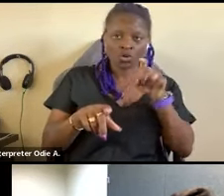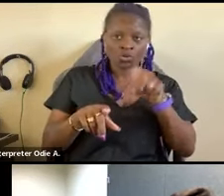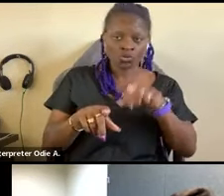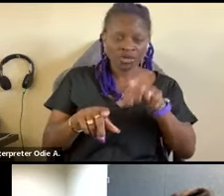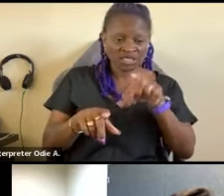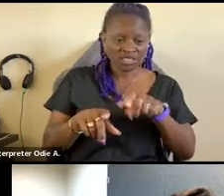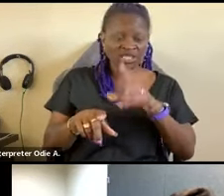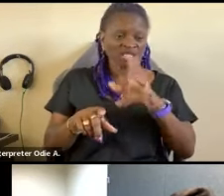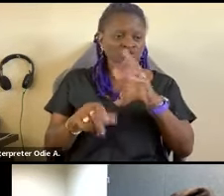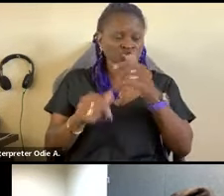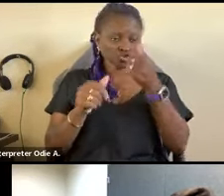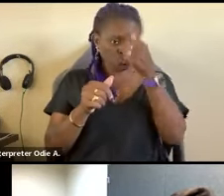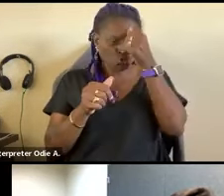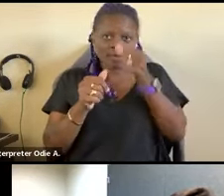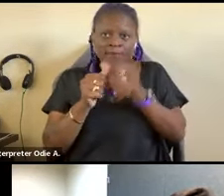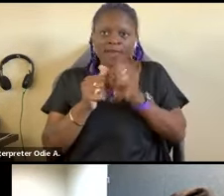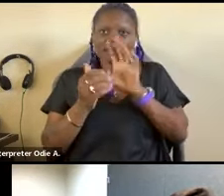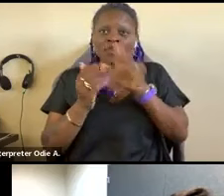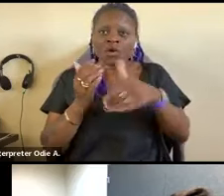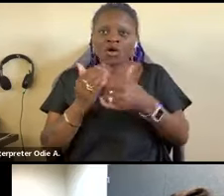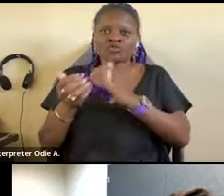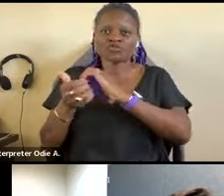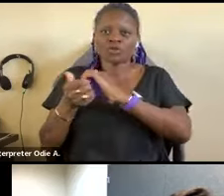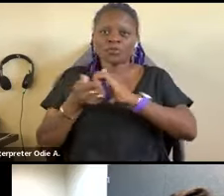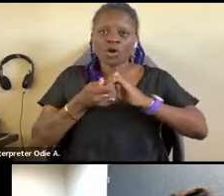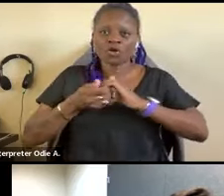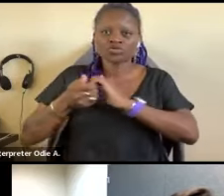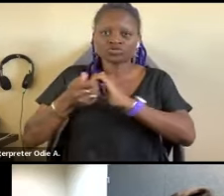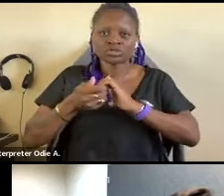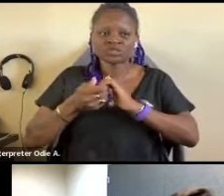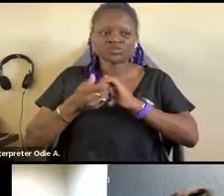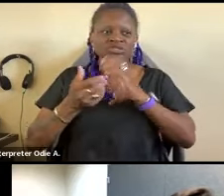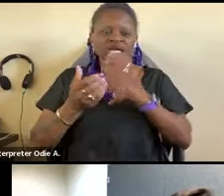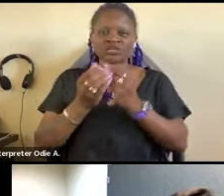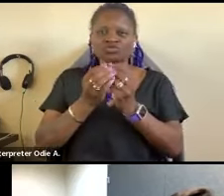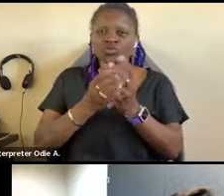knowledge and community partnerships that we've developed over the last two years.